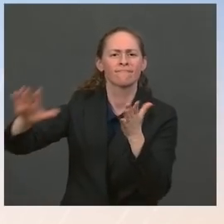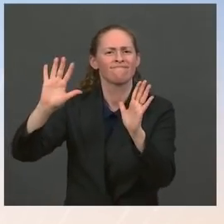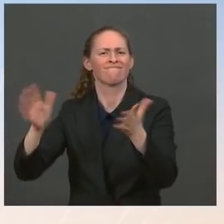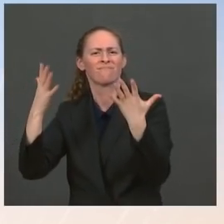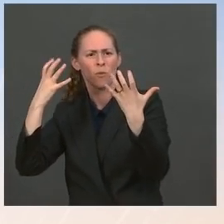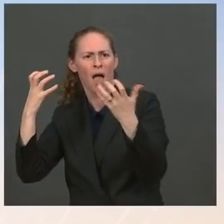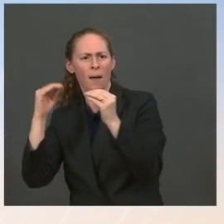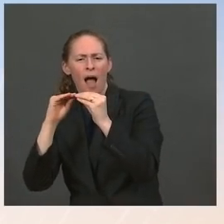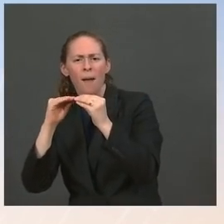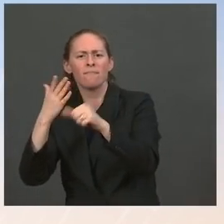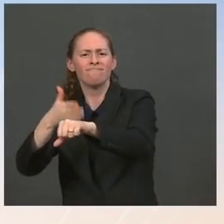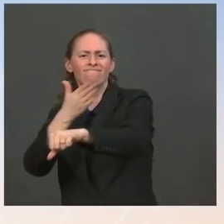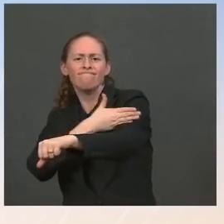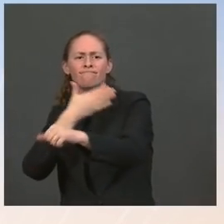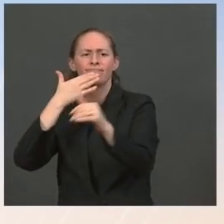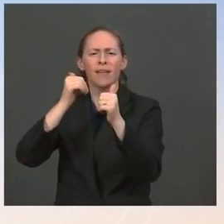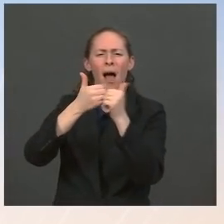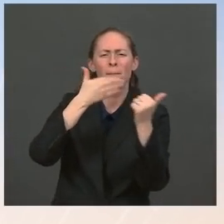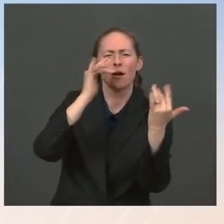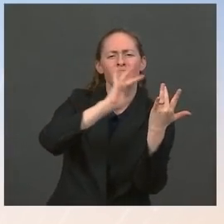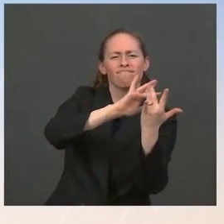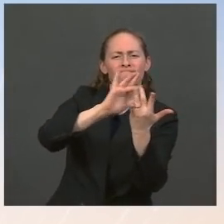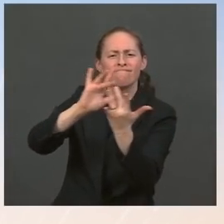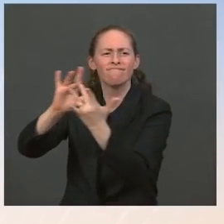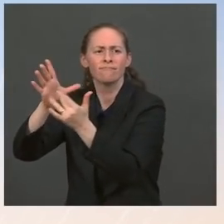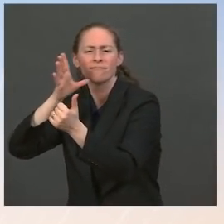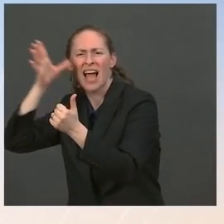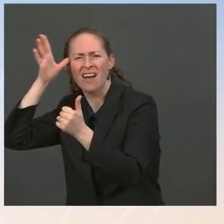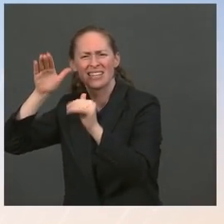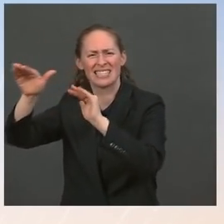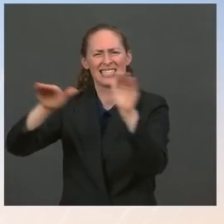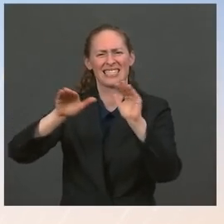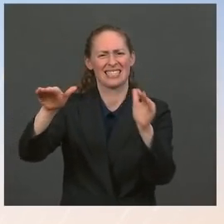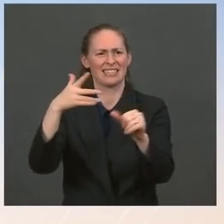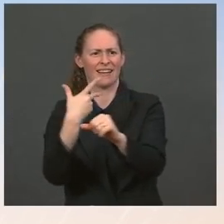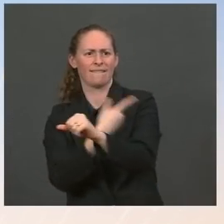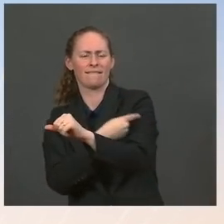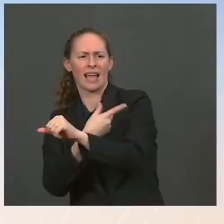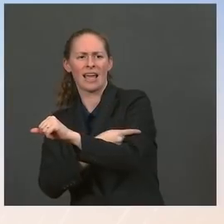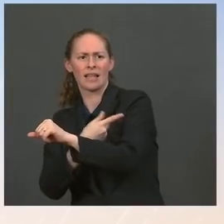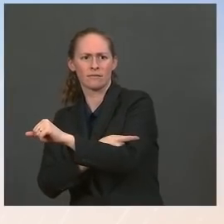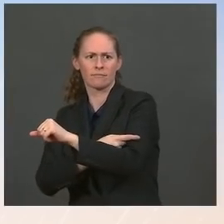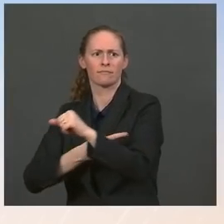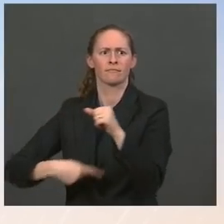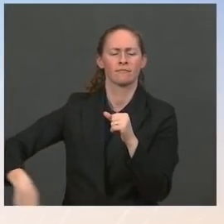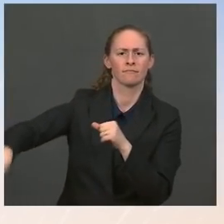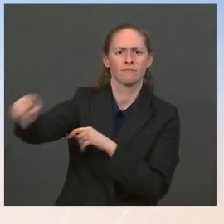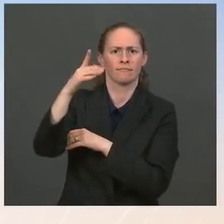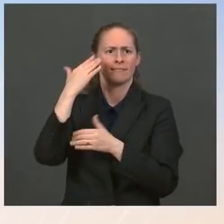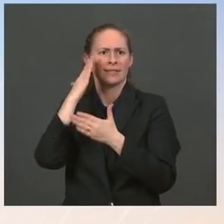about the importance of vaccinations for children and to answer parents' questions about the vaccine,